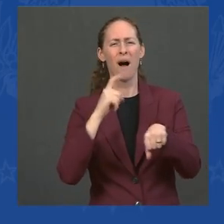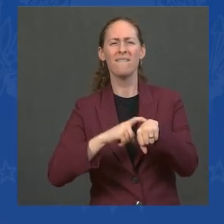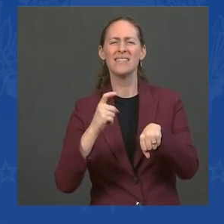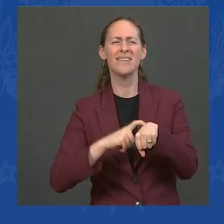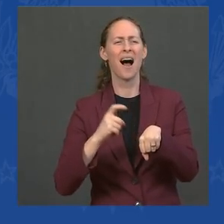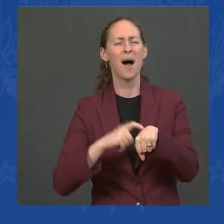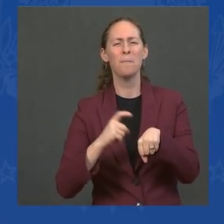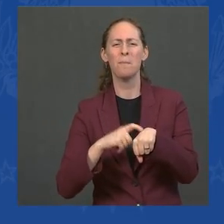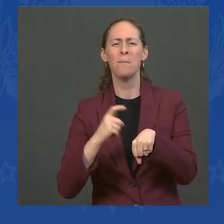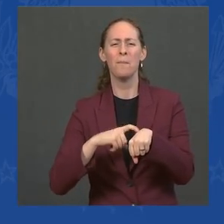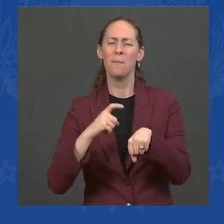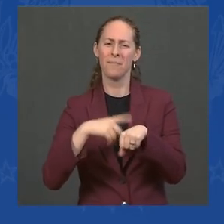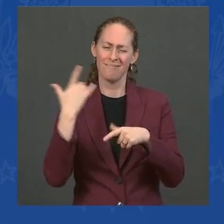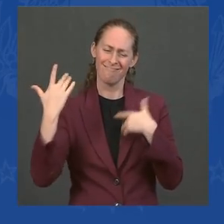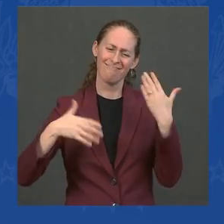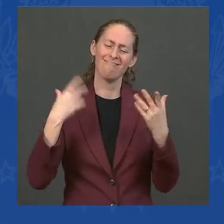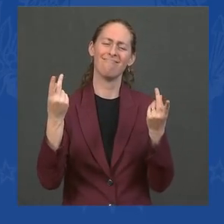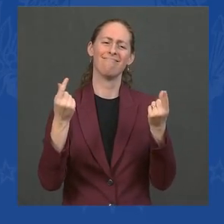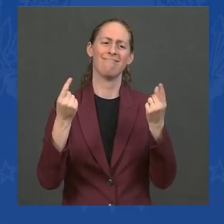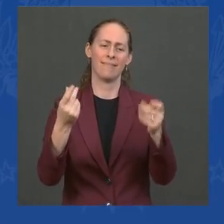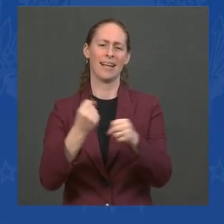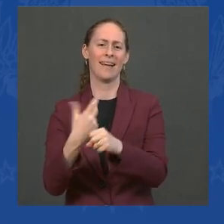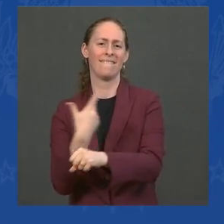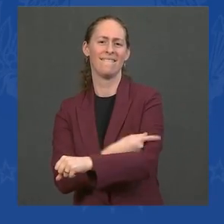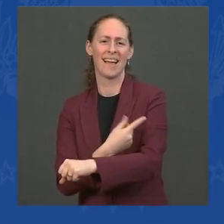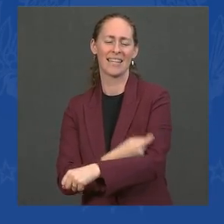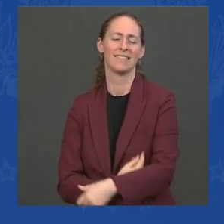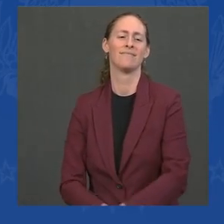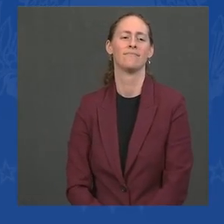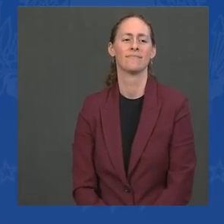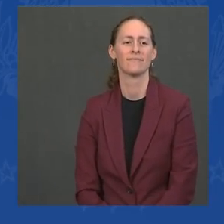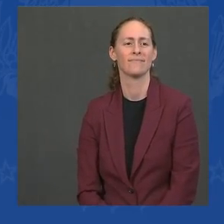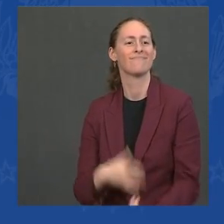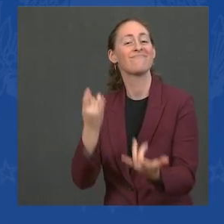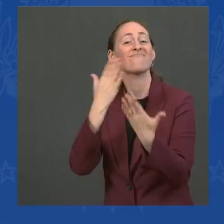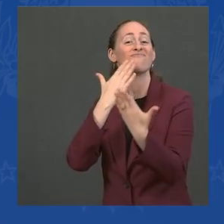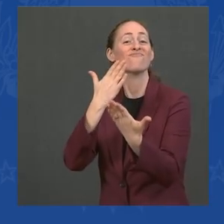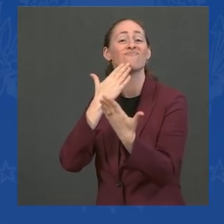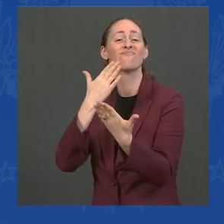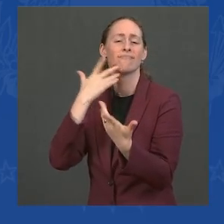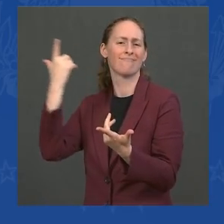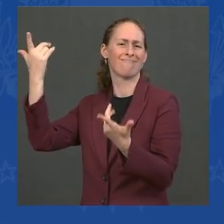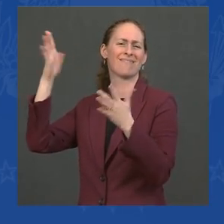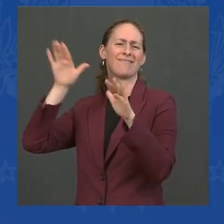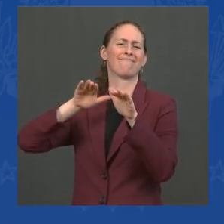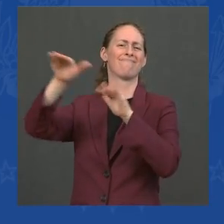And I just want to thank the president for his clarion call to do just that.